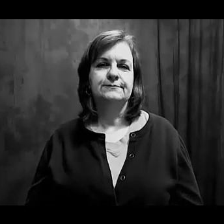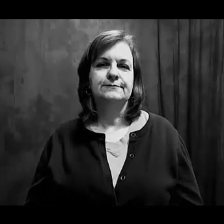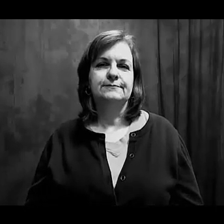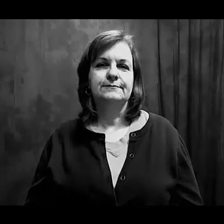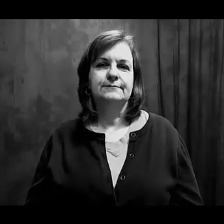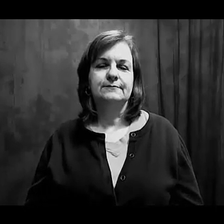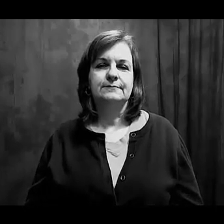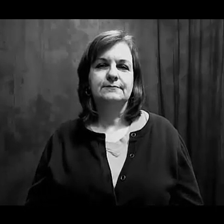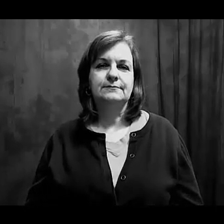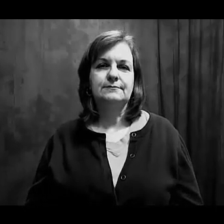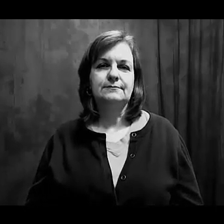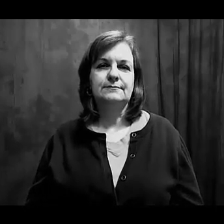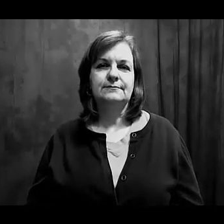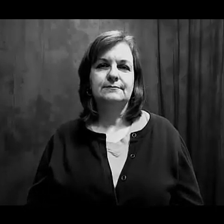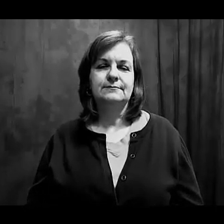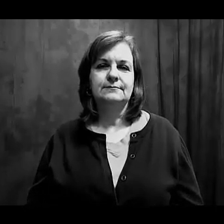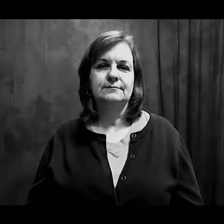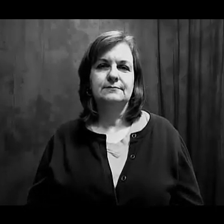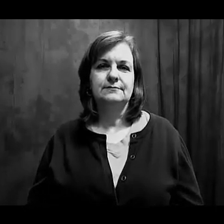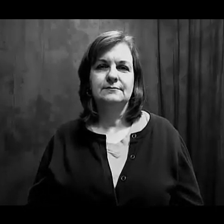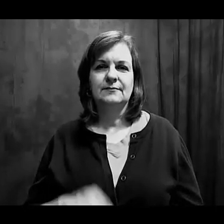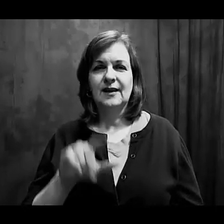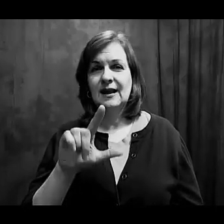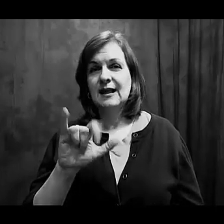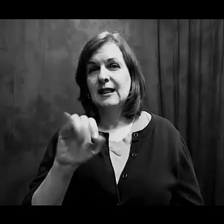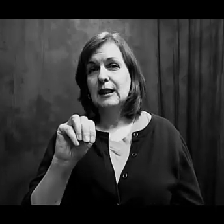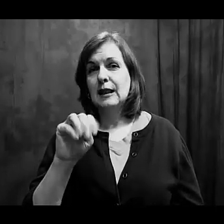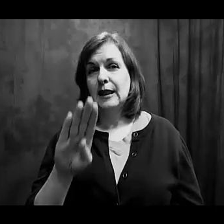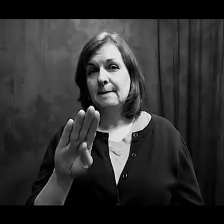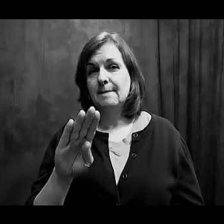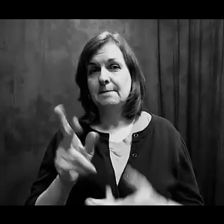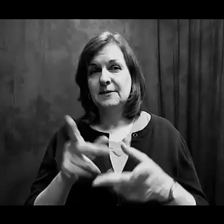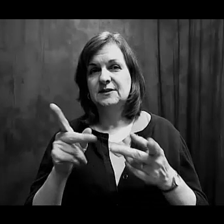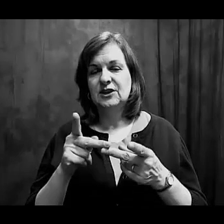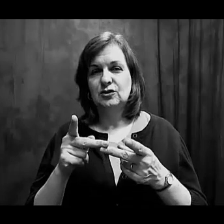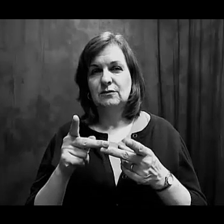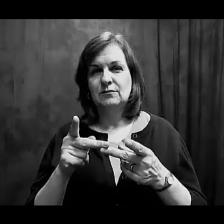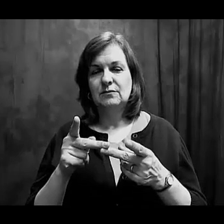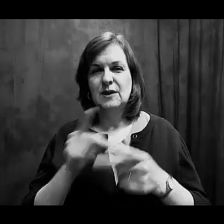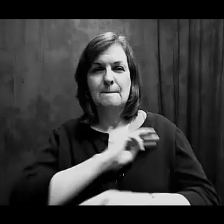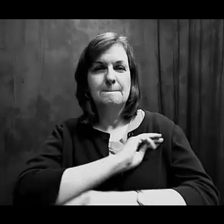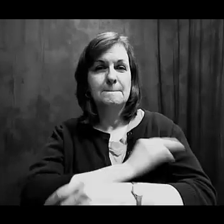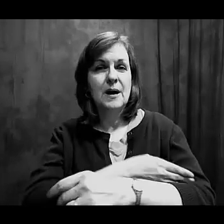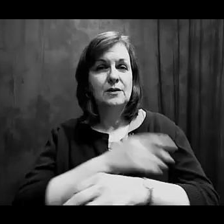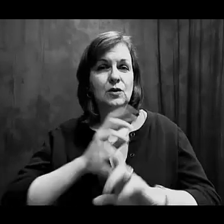limb position - muscle responses